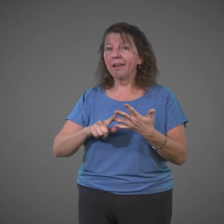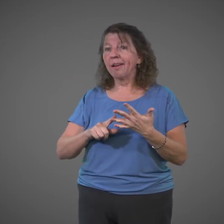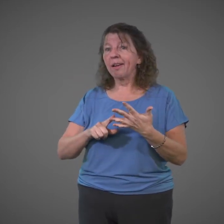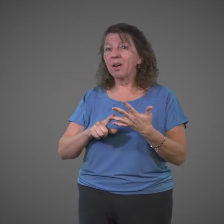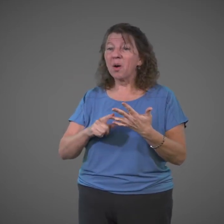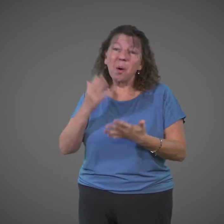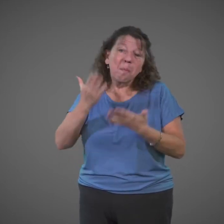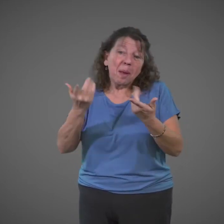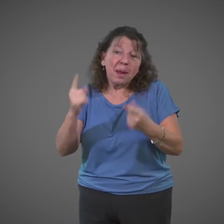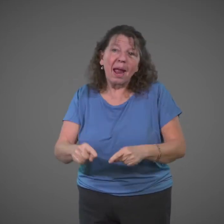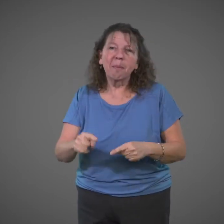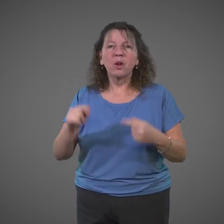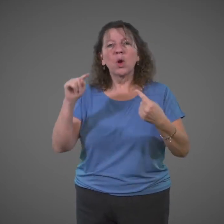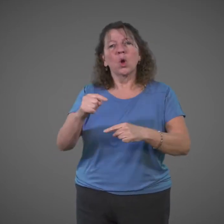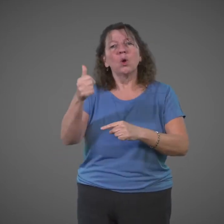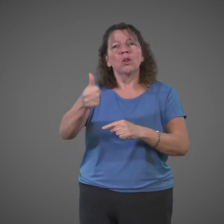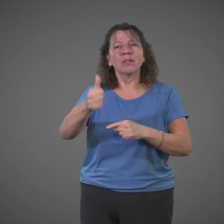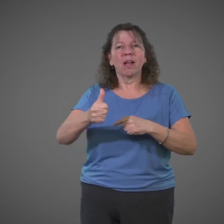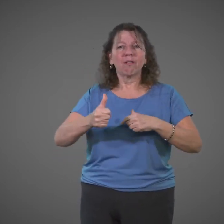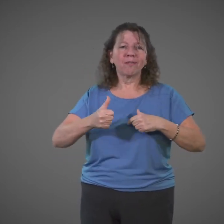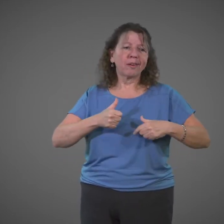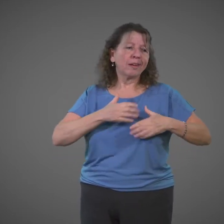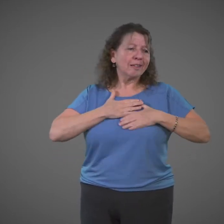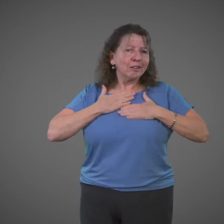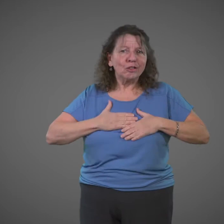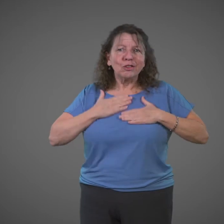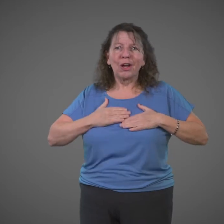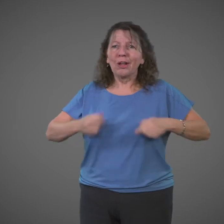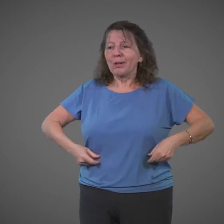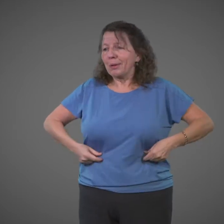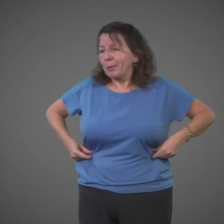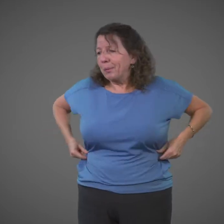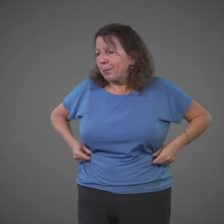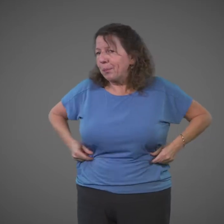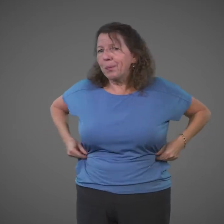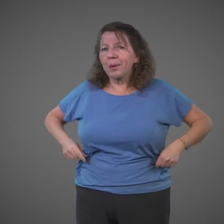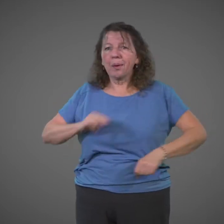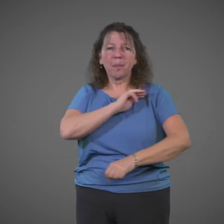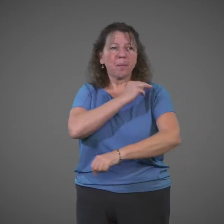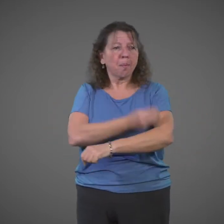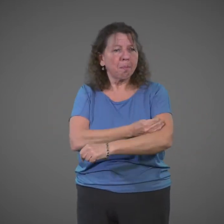because you are having a heart attack. You may have hurt yourself during exercise or in other ways.